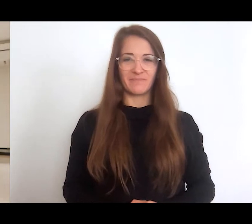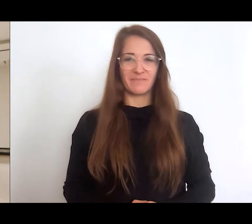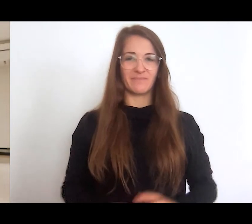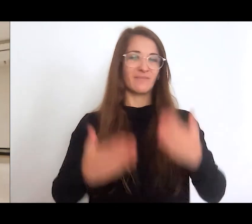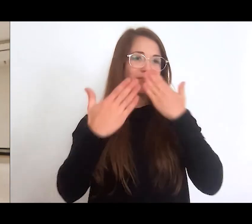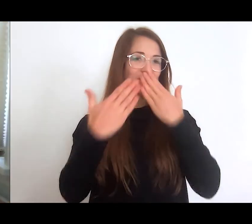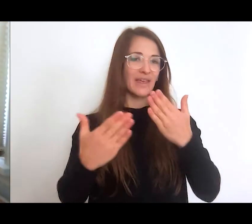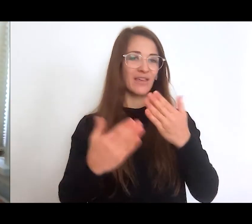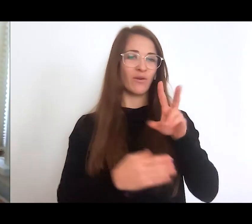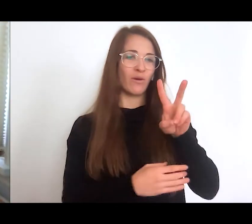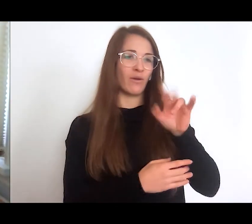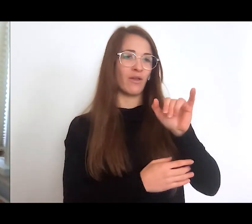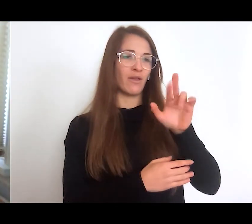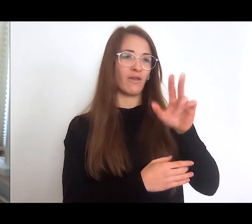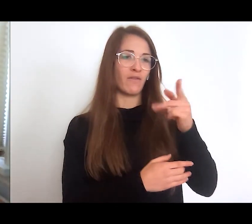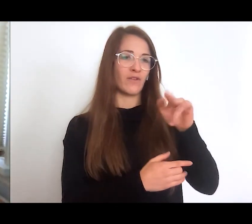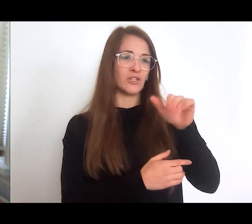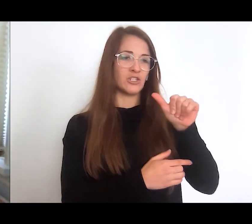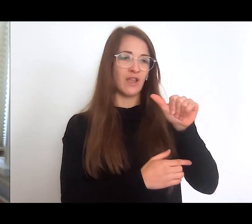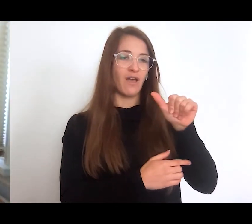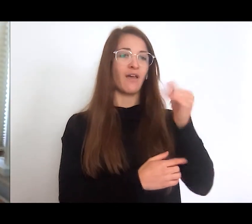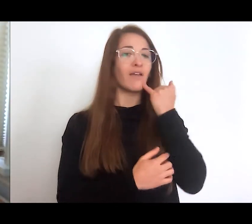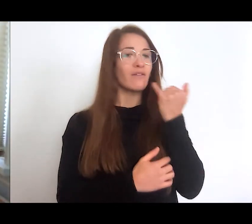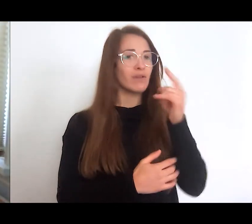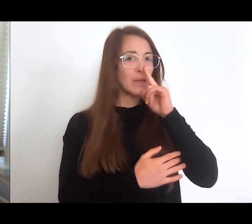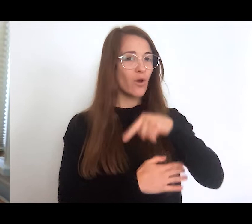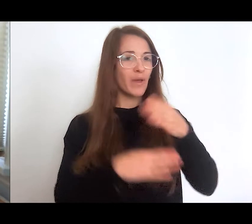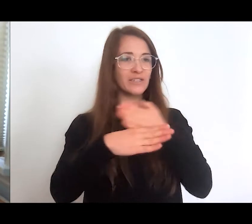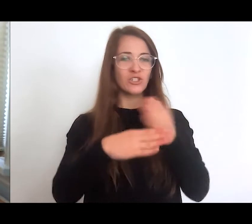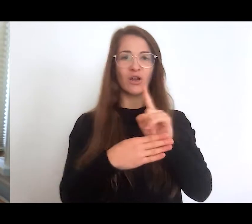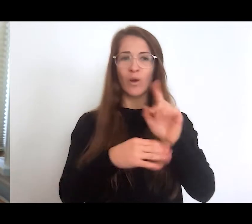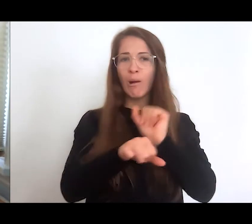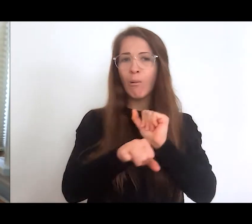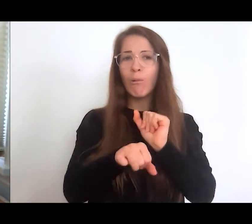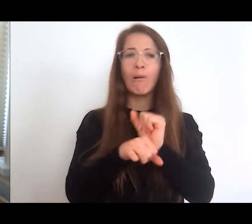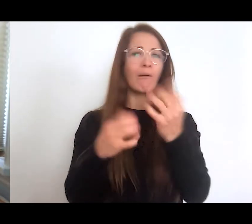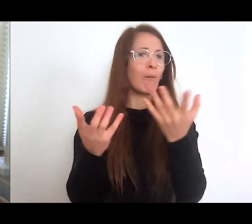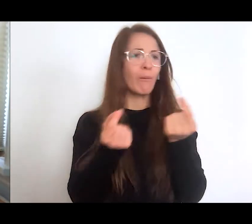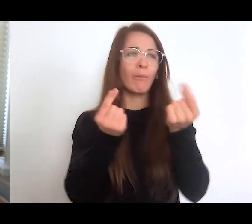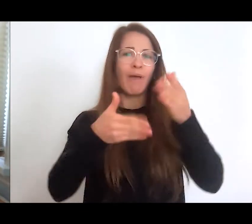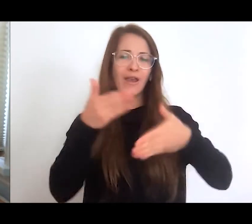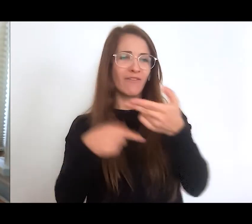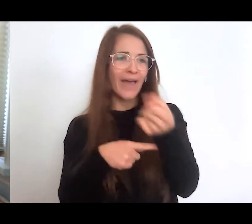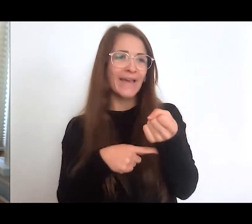THANK YOU. AND VIRGINIA, IF YOU WOULD SHARE WITH US WHERE YOU WERE AT THE